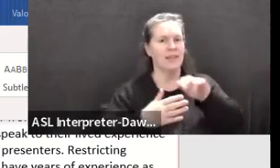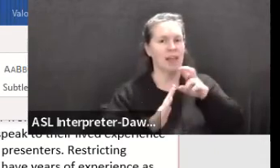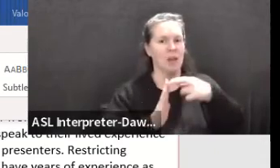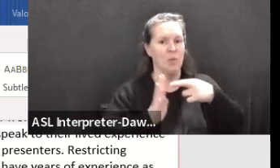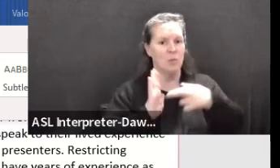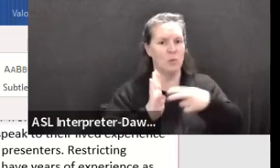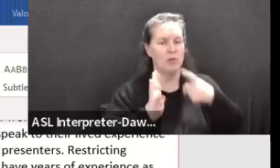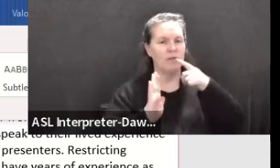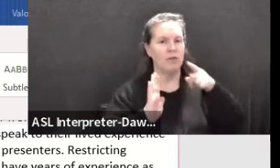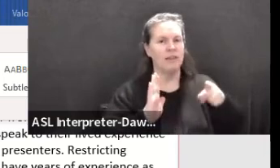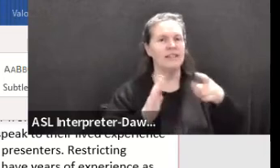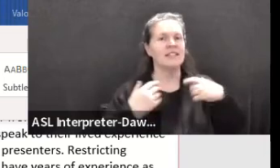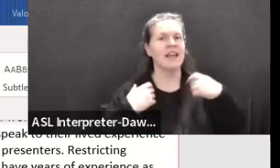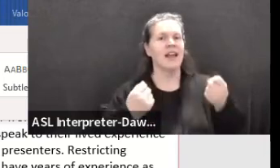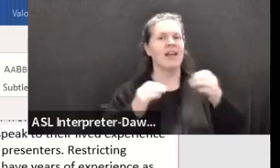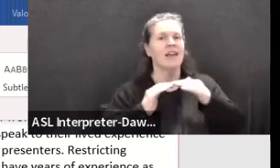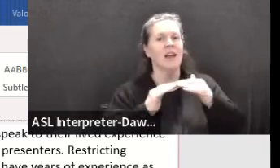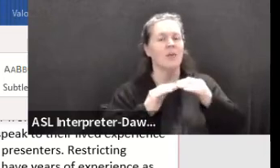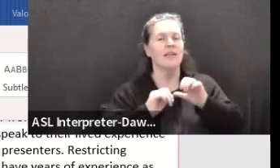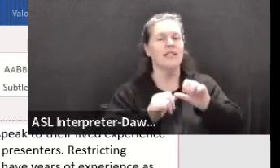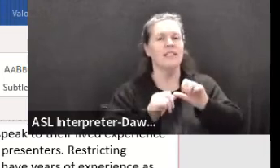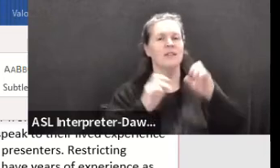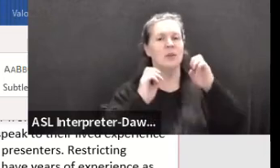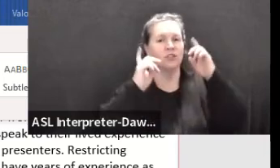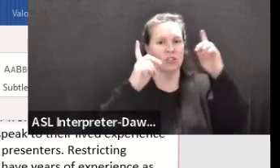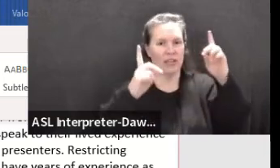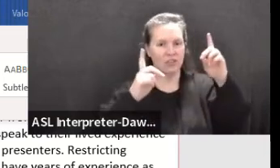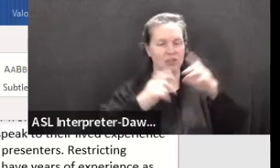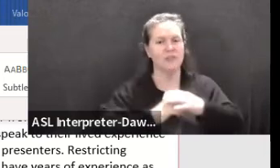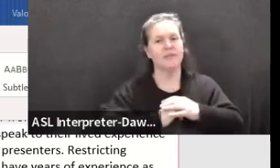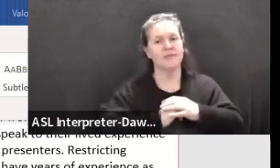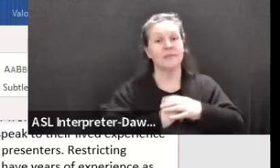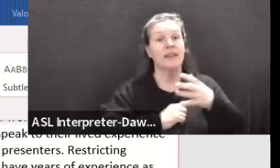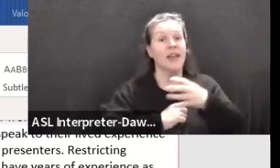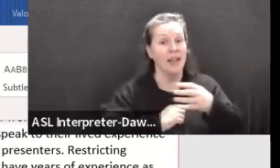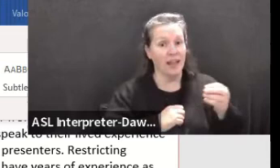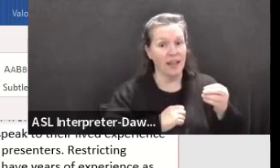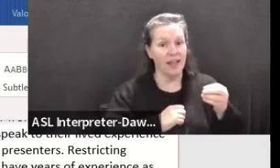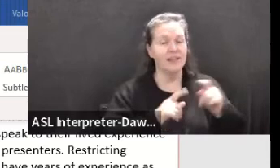for this health equity, continuing education. And they also need to abide